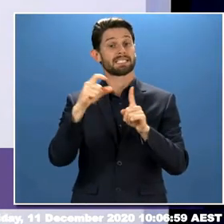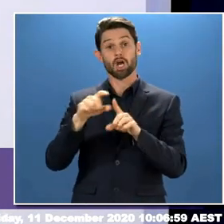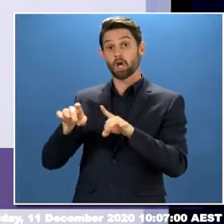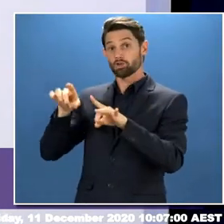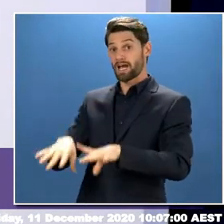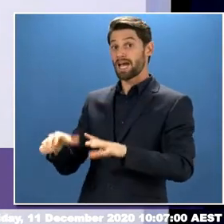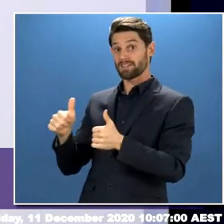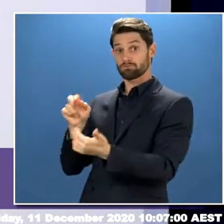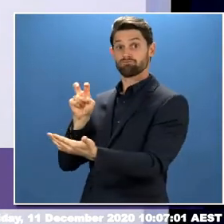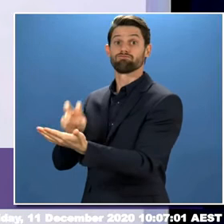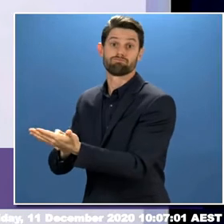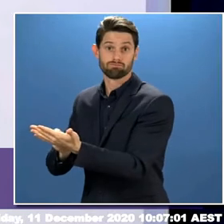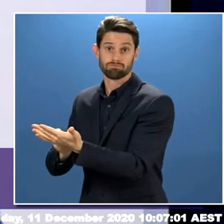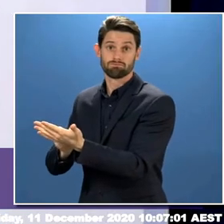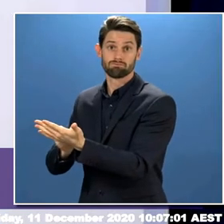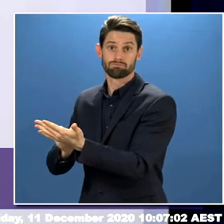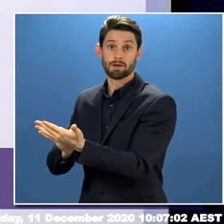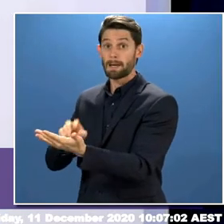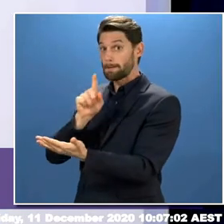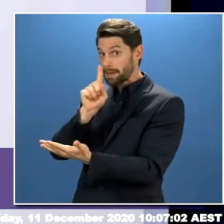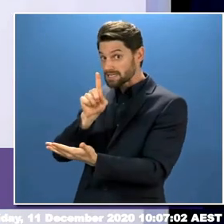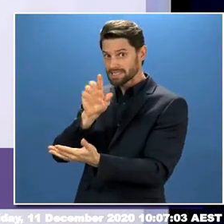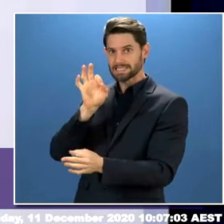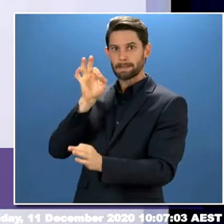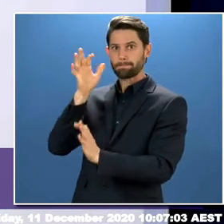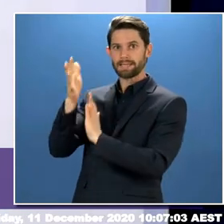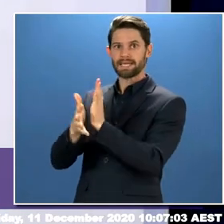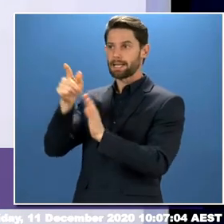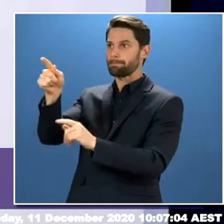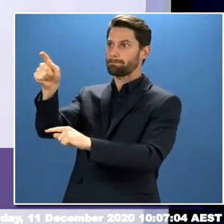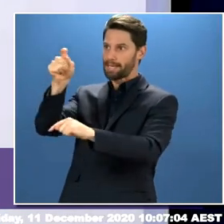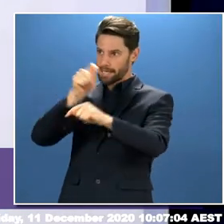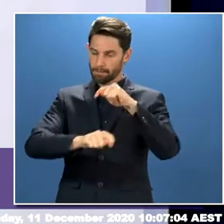the rights in the Convention are not automatically part of Australian law